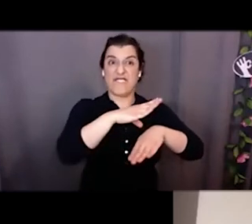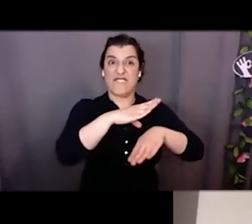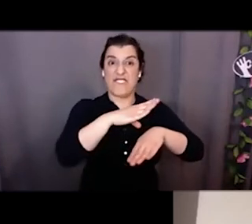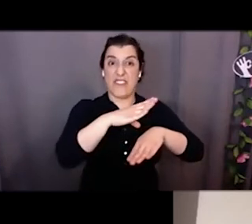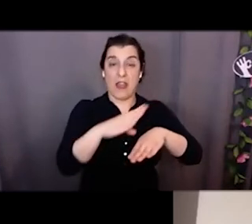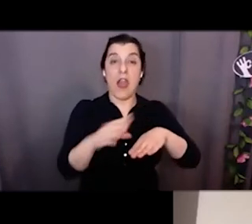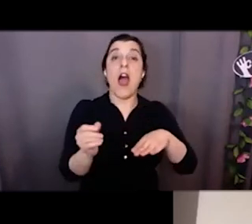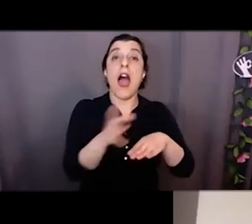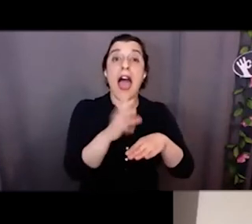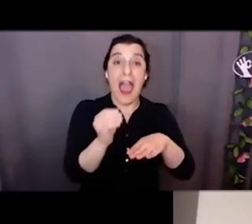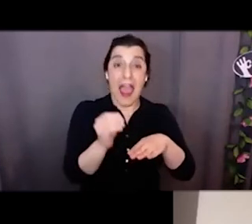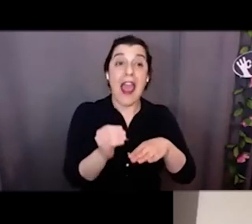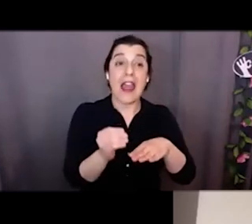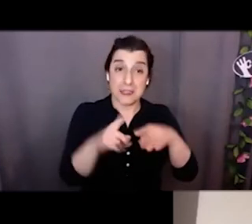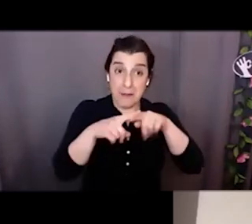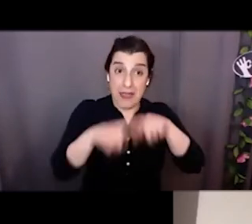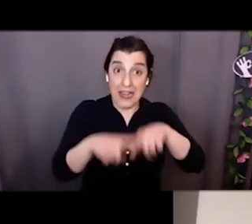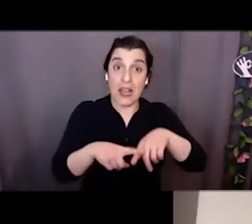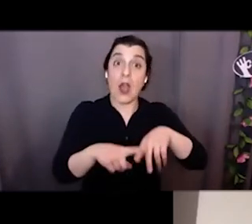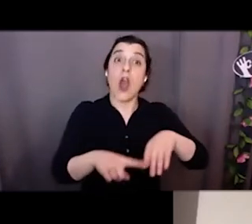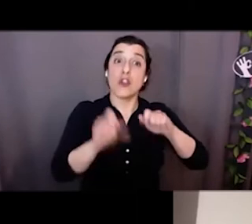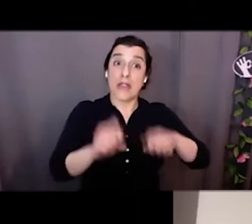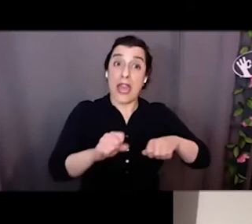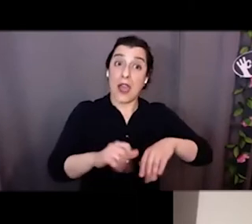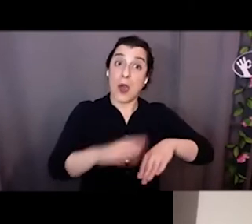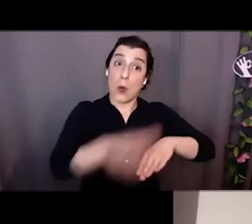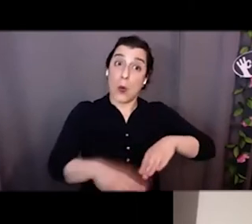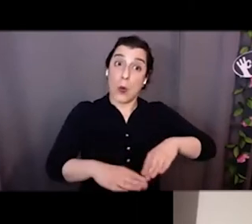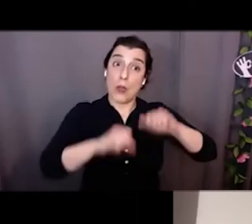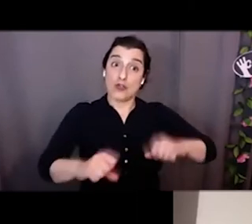actions that would may be strengthened or it may actually have an uneven texture.